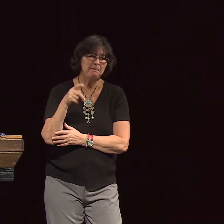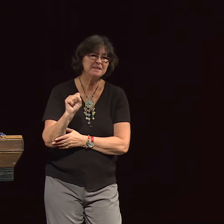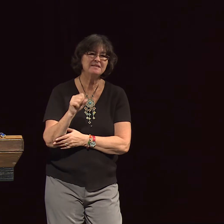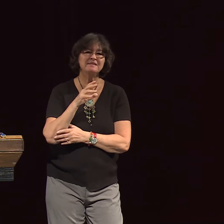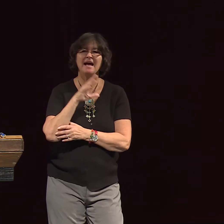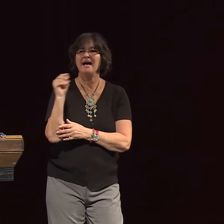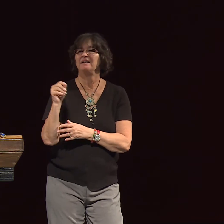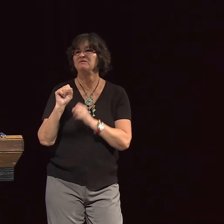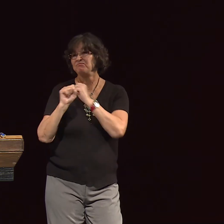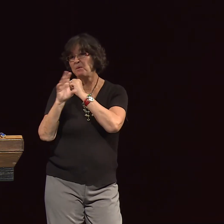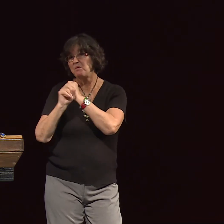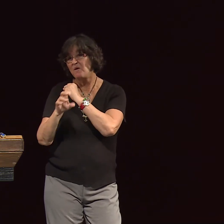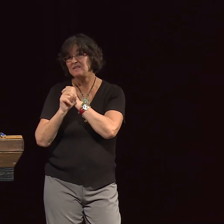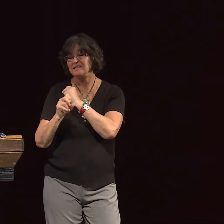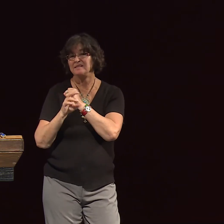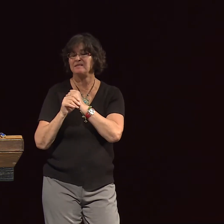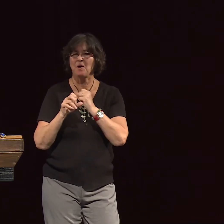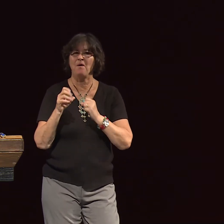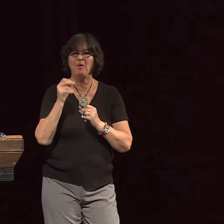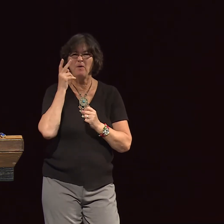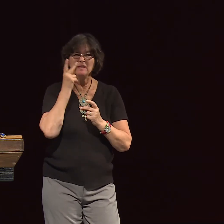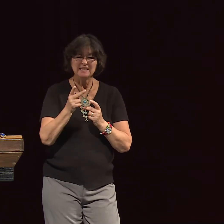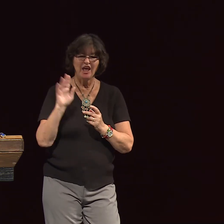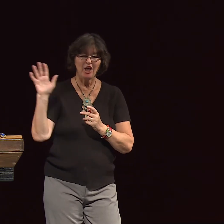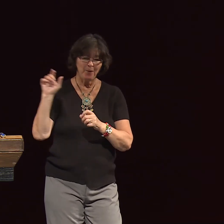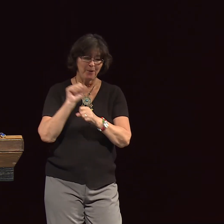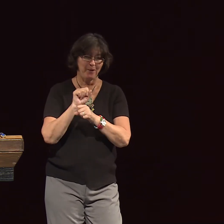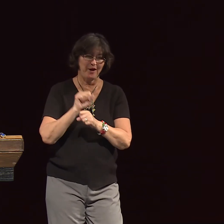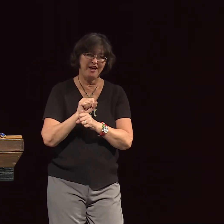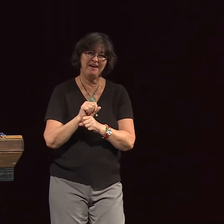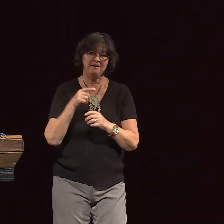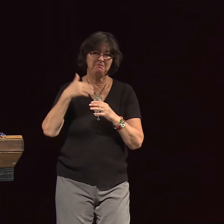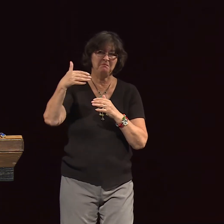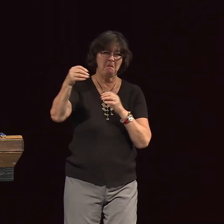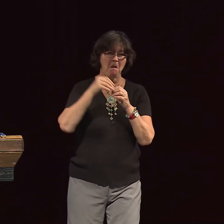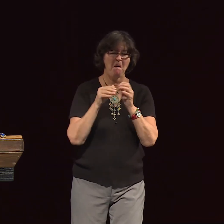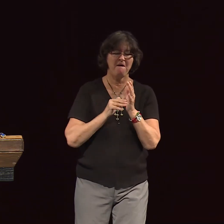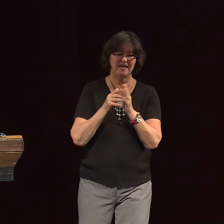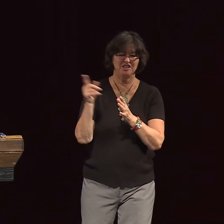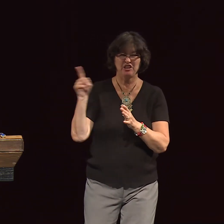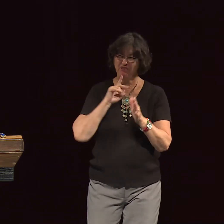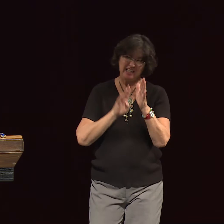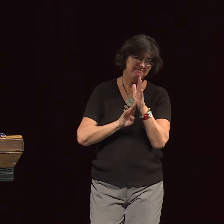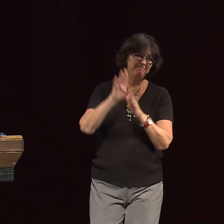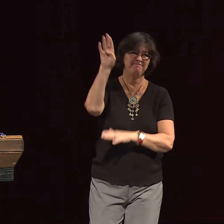She has made a lot of video clips and promotional material, so you may see her work.